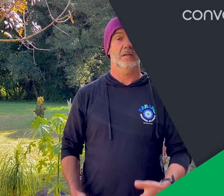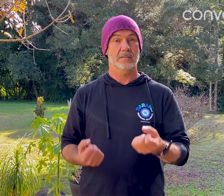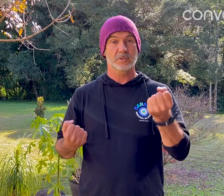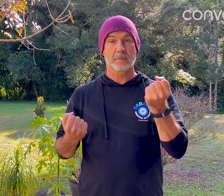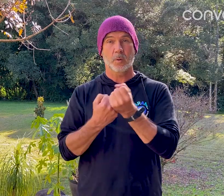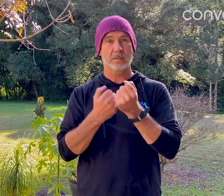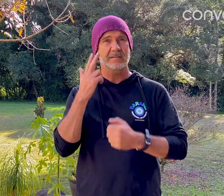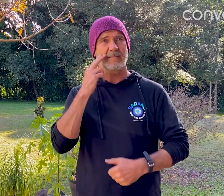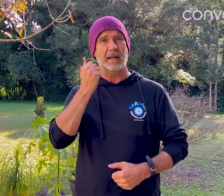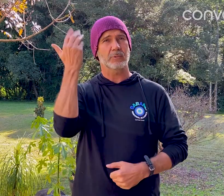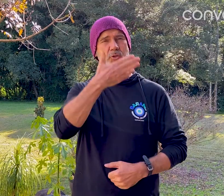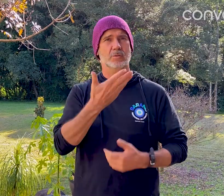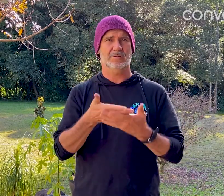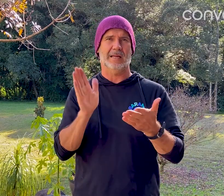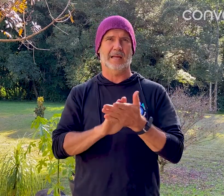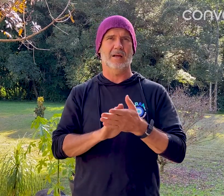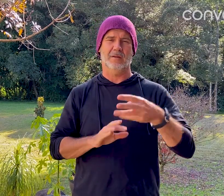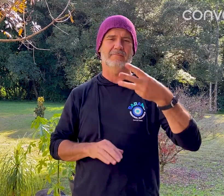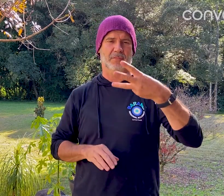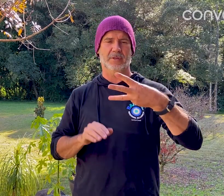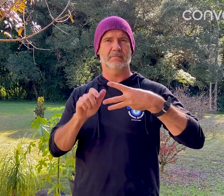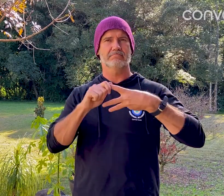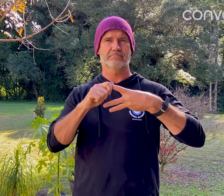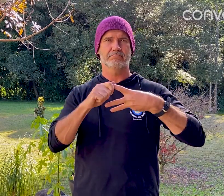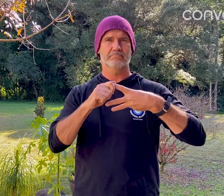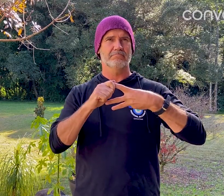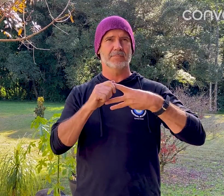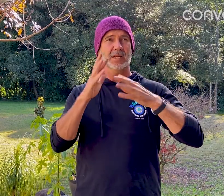There are three different ways we can support Deaf Indigenous people.